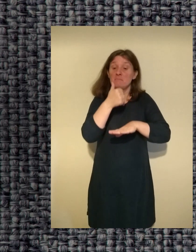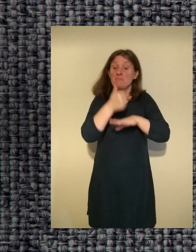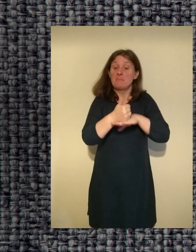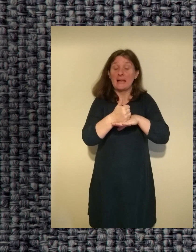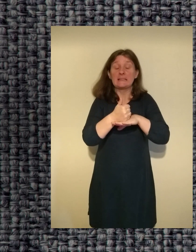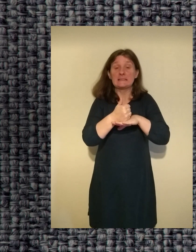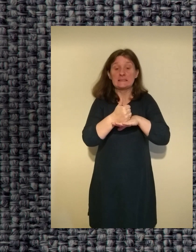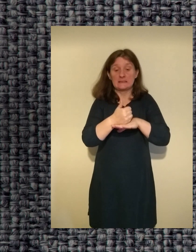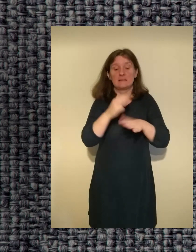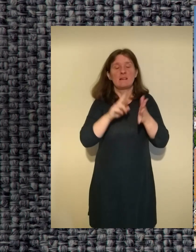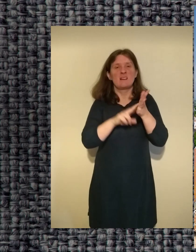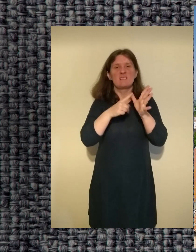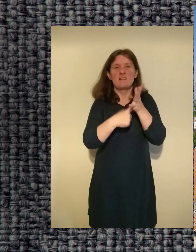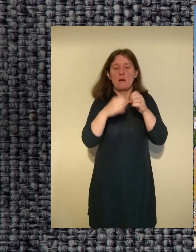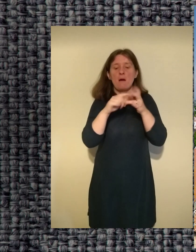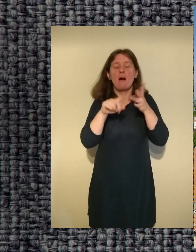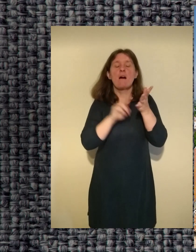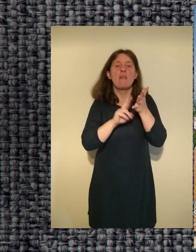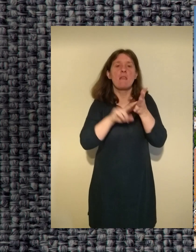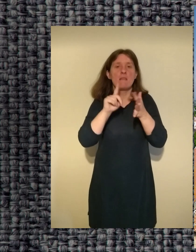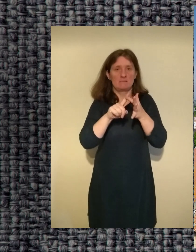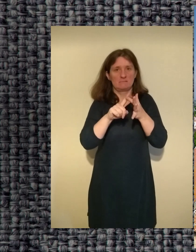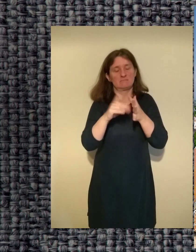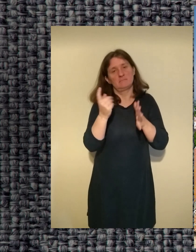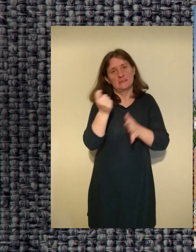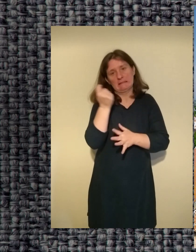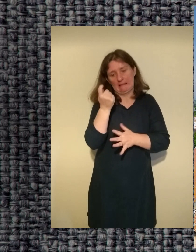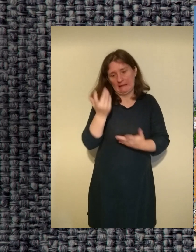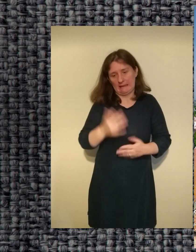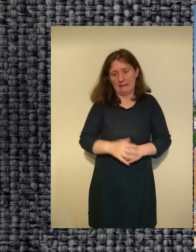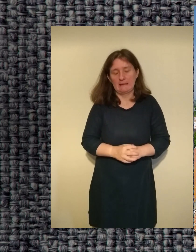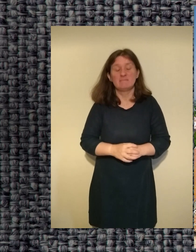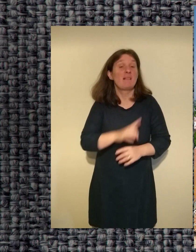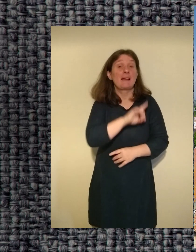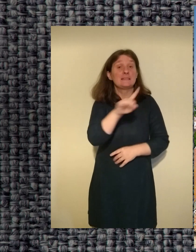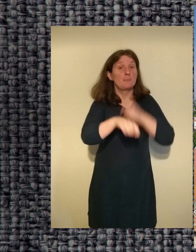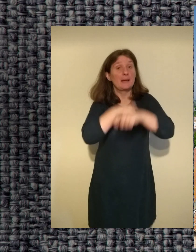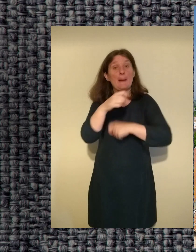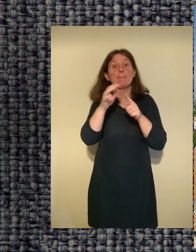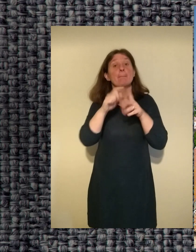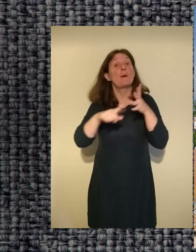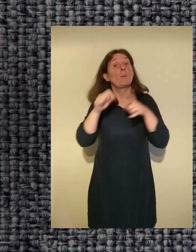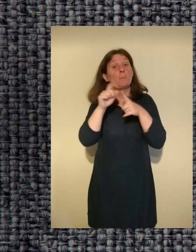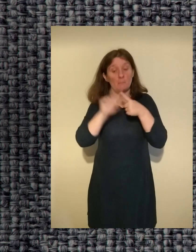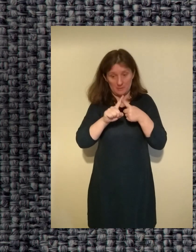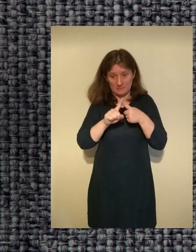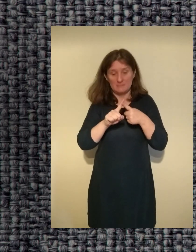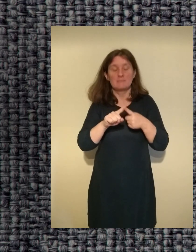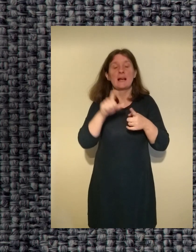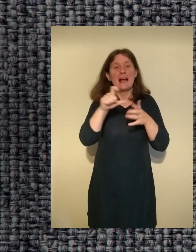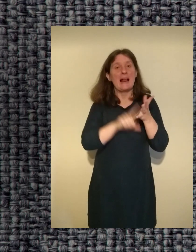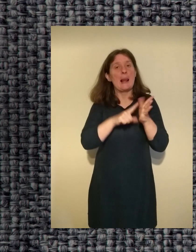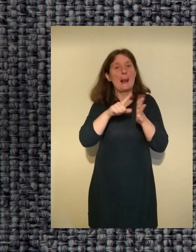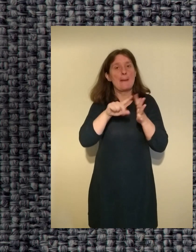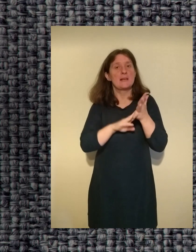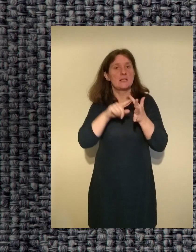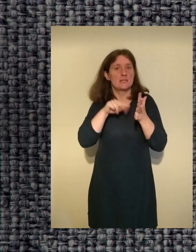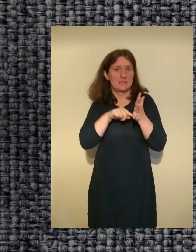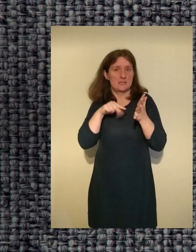of Narbonne for the Cathedral at Narbonne. He later became Pope Clement VII., This commission